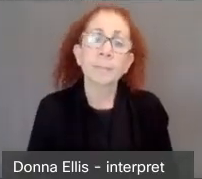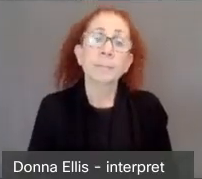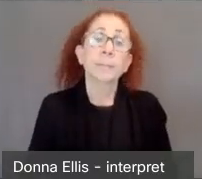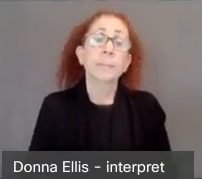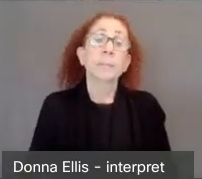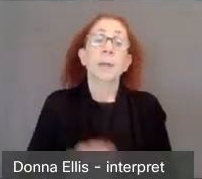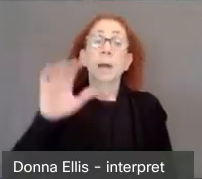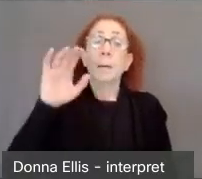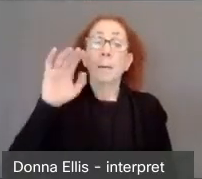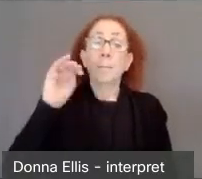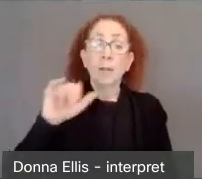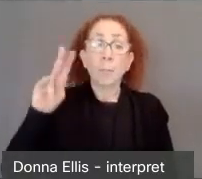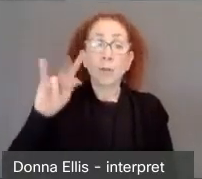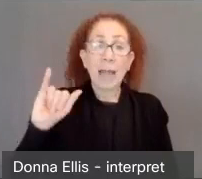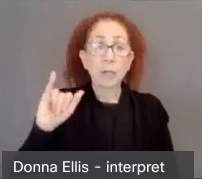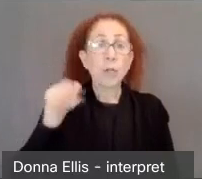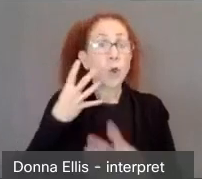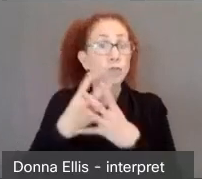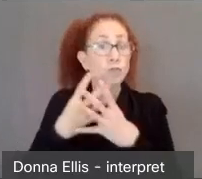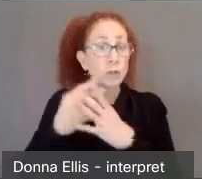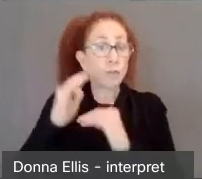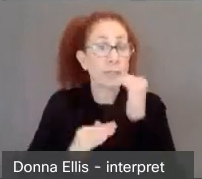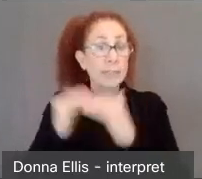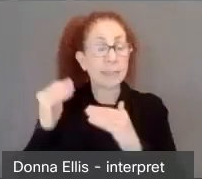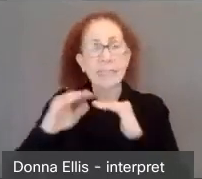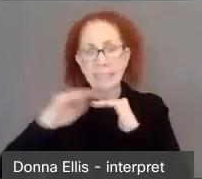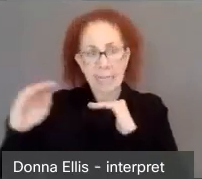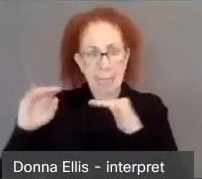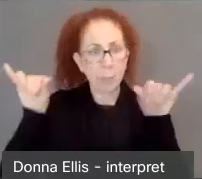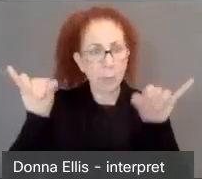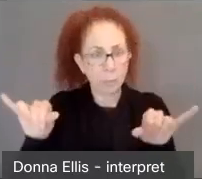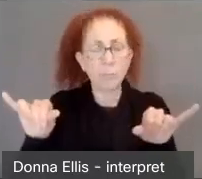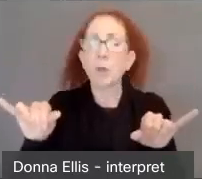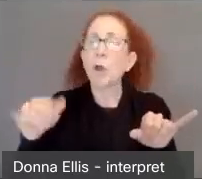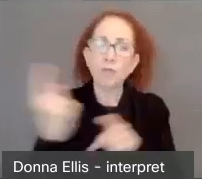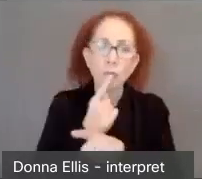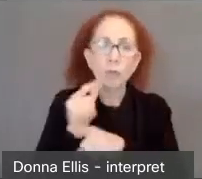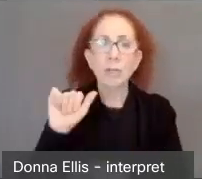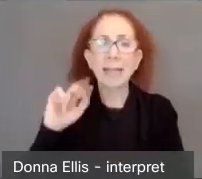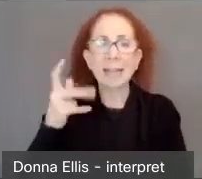County Correctional Facility remains stable. Routine antigen testing is underway for all